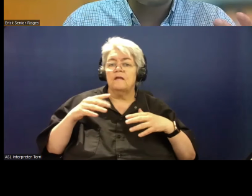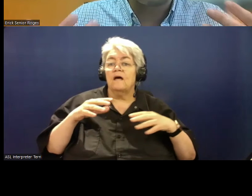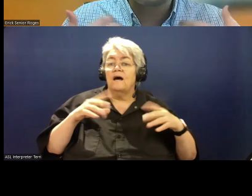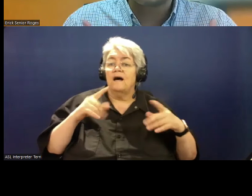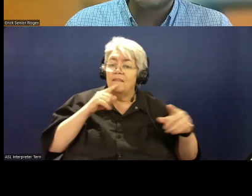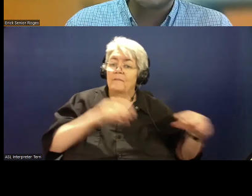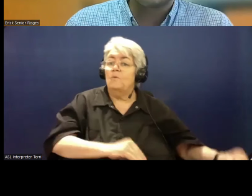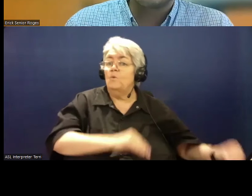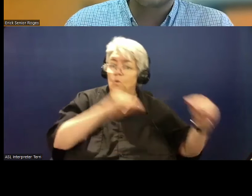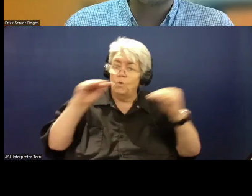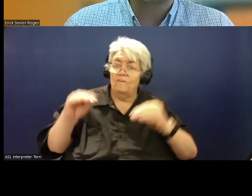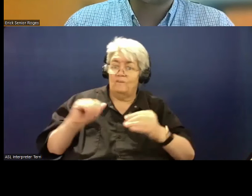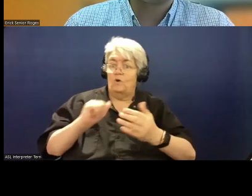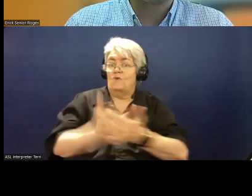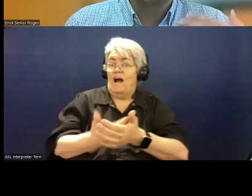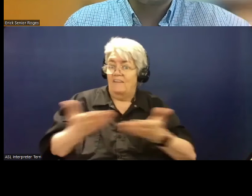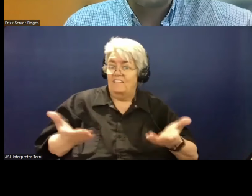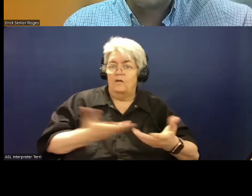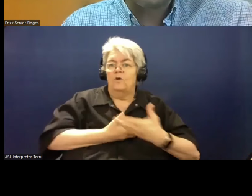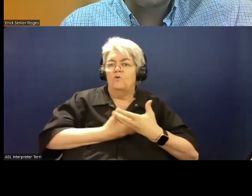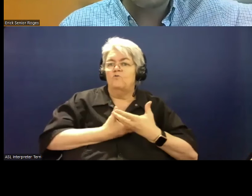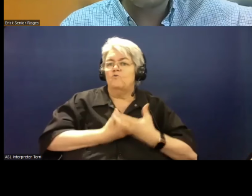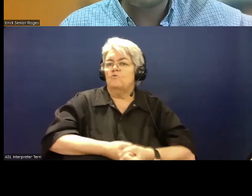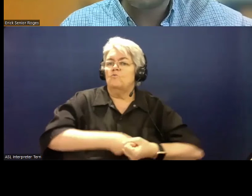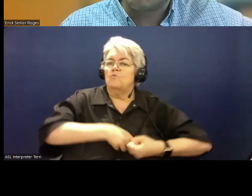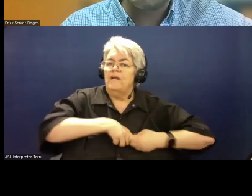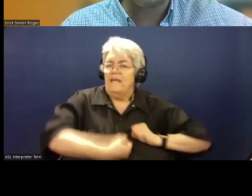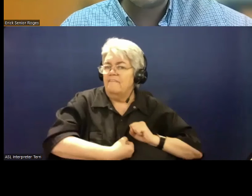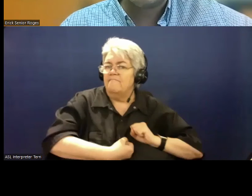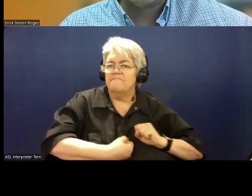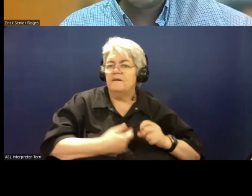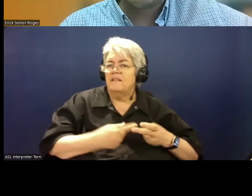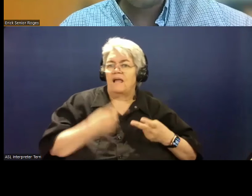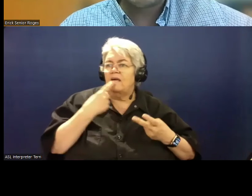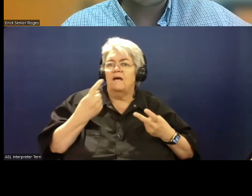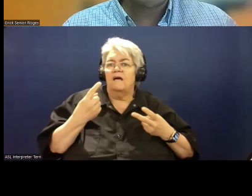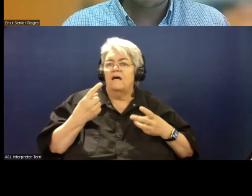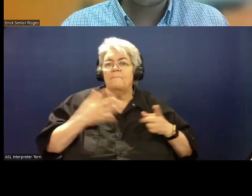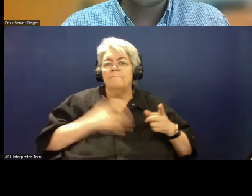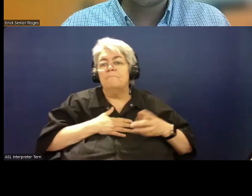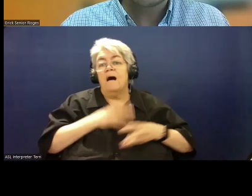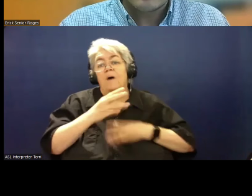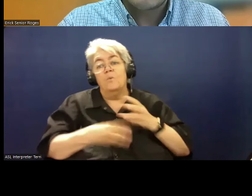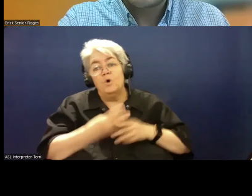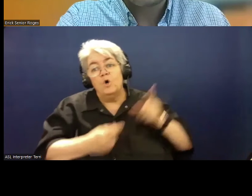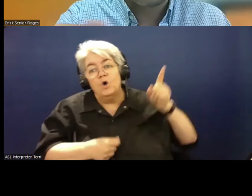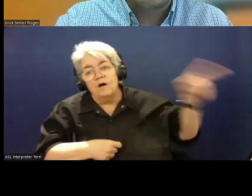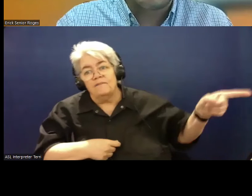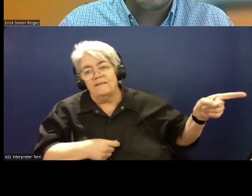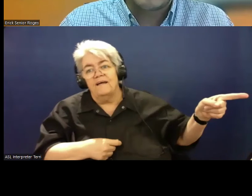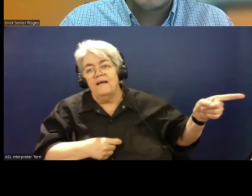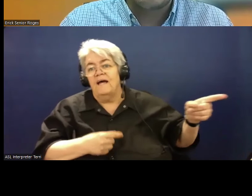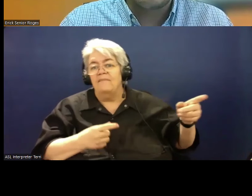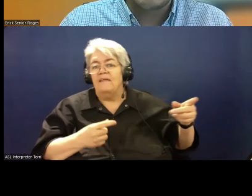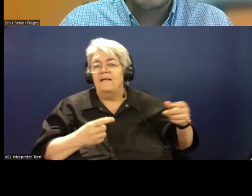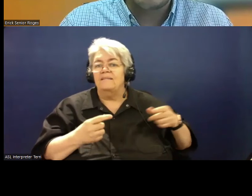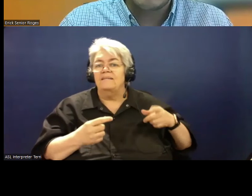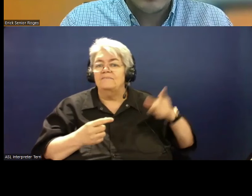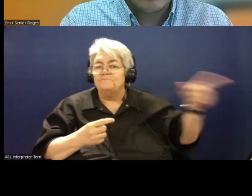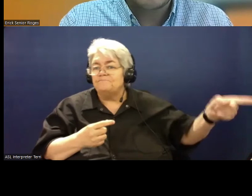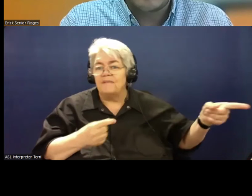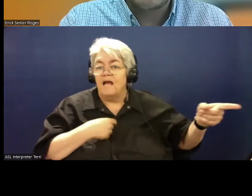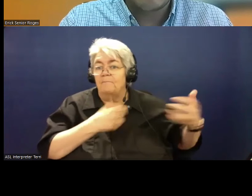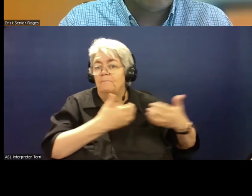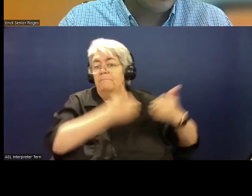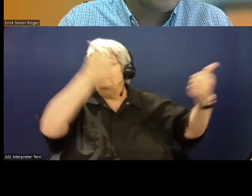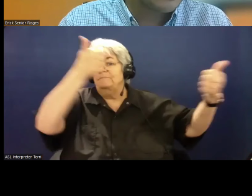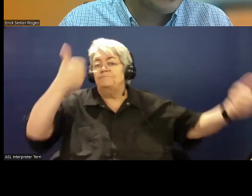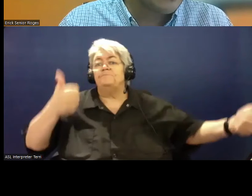THERE IS A WHOLE OTHER WORLD IN MY COUNTRY OF ORIGIN THAT I DON'T FEEL I AM LIVING WHEN I AM